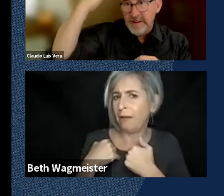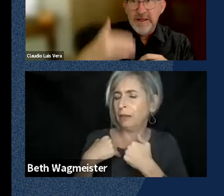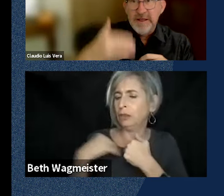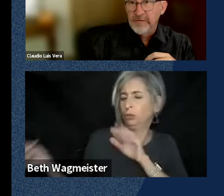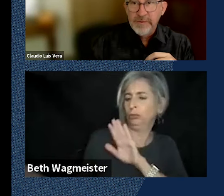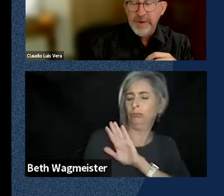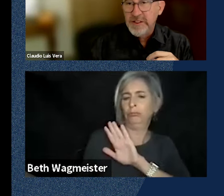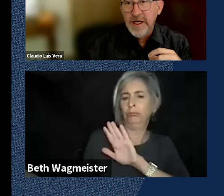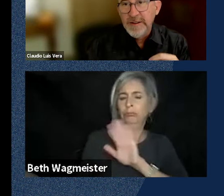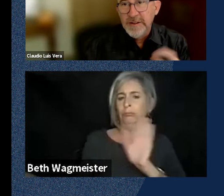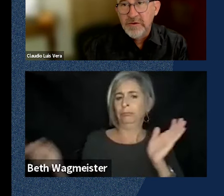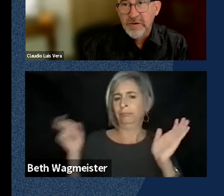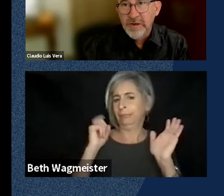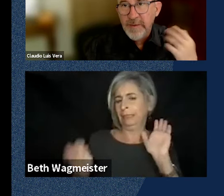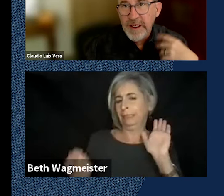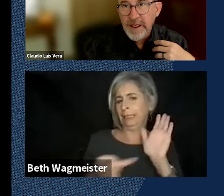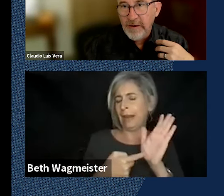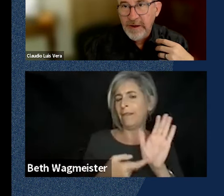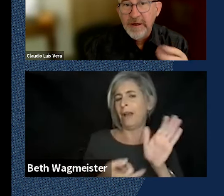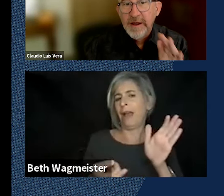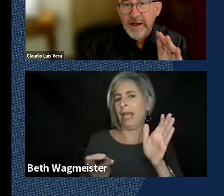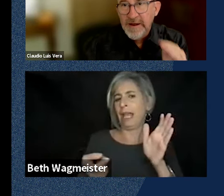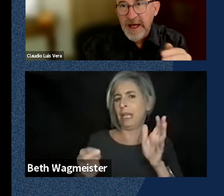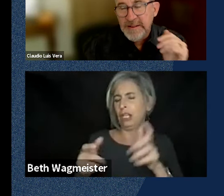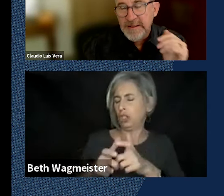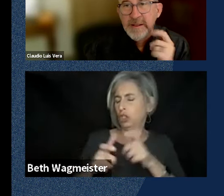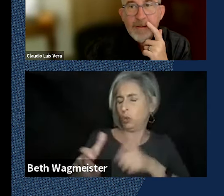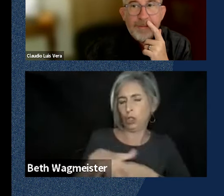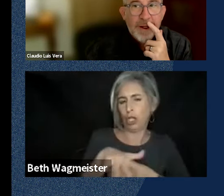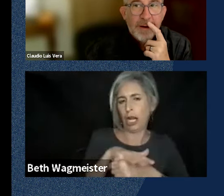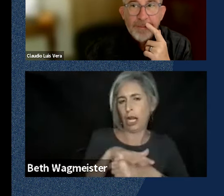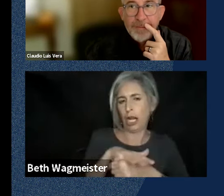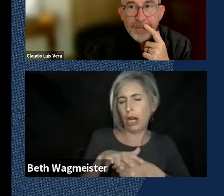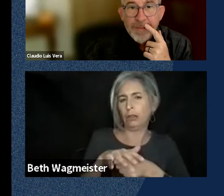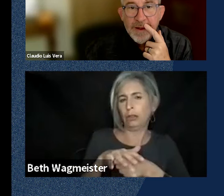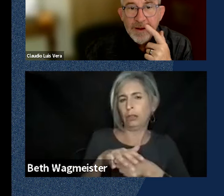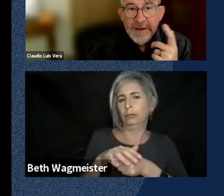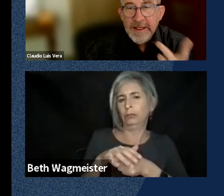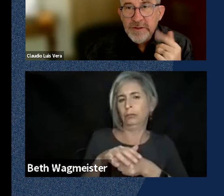inside of a big giant scrolling main area, that's